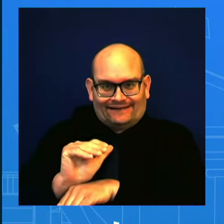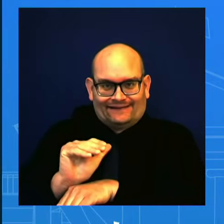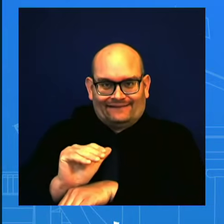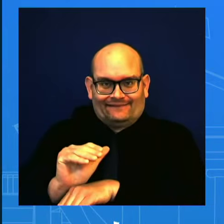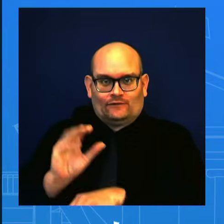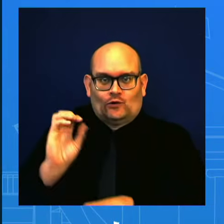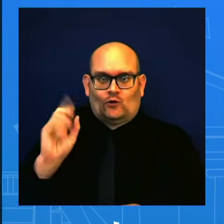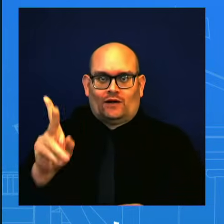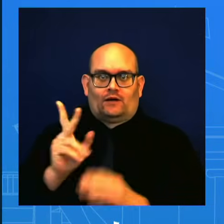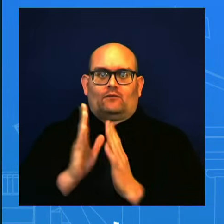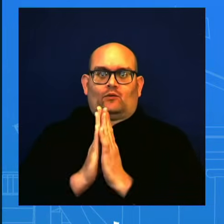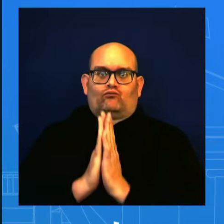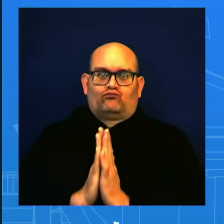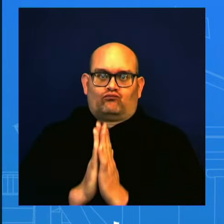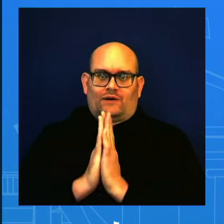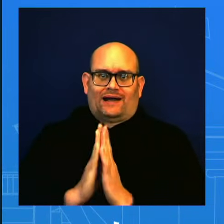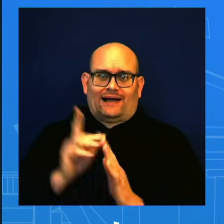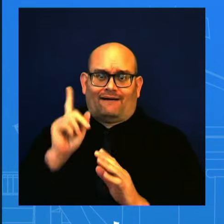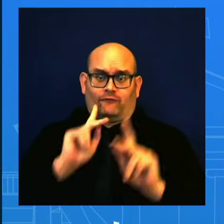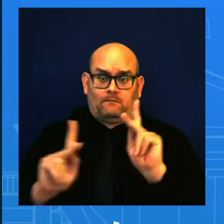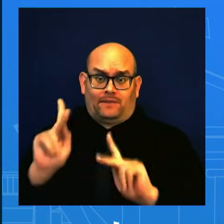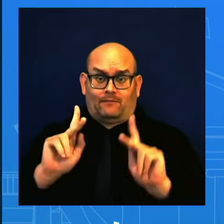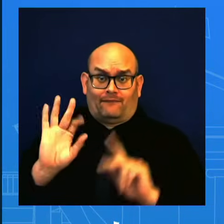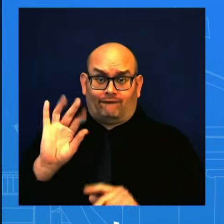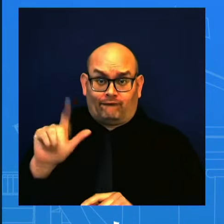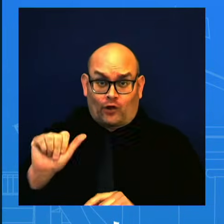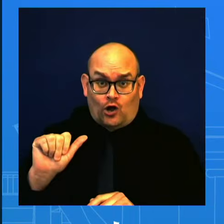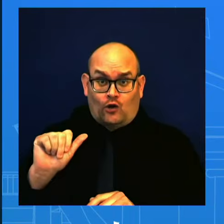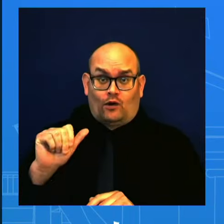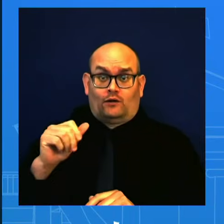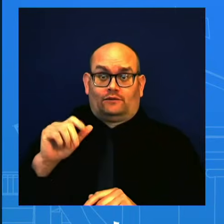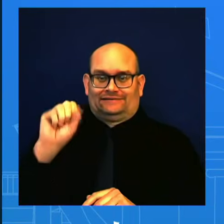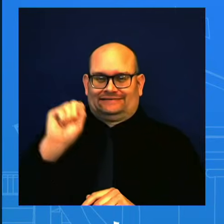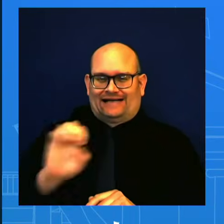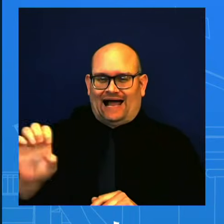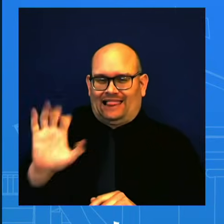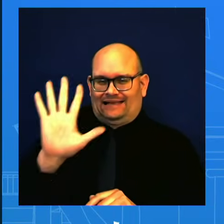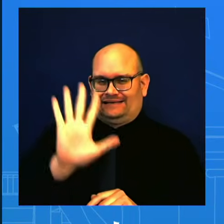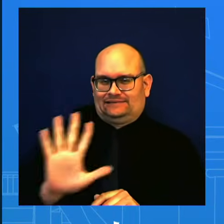to support the state and local response. The Biden-Harris administration has been in close touch